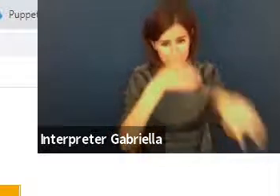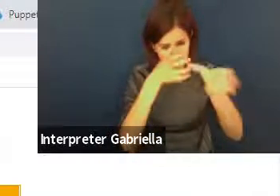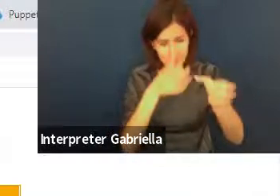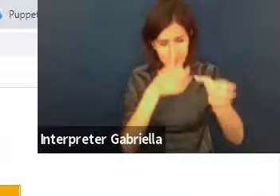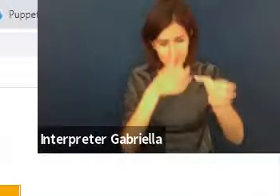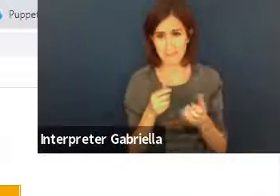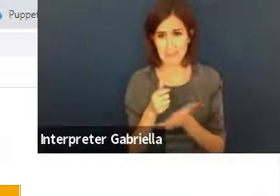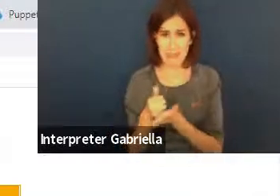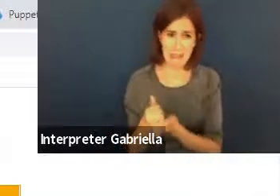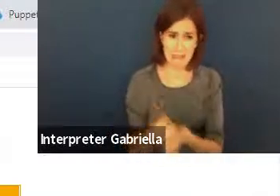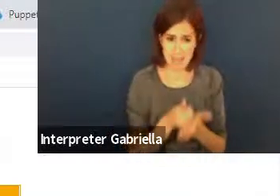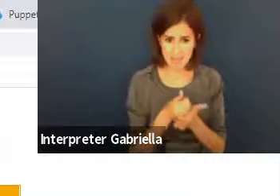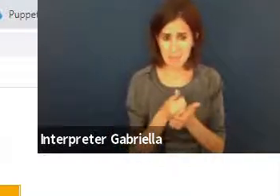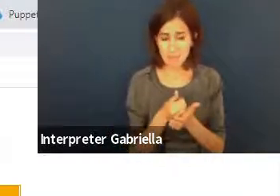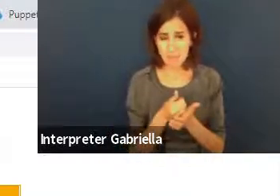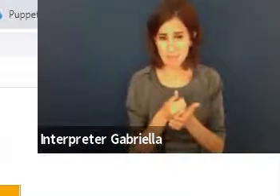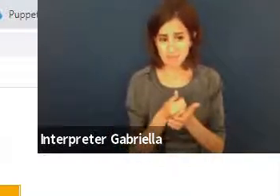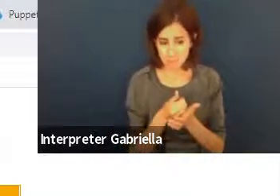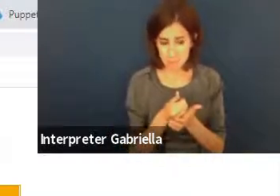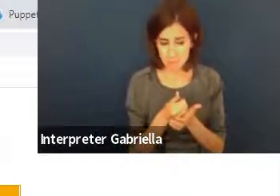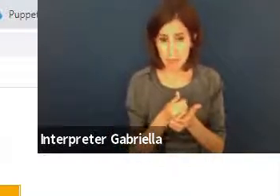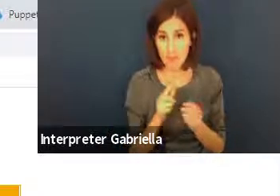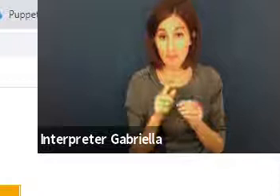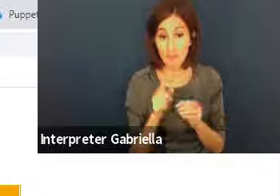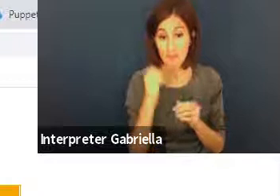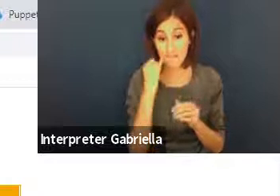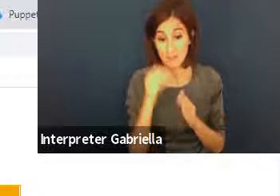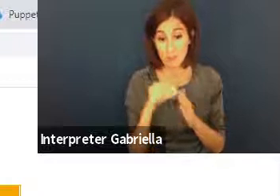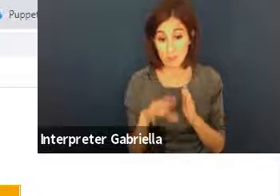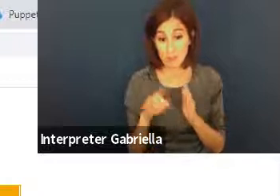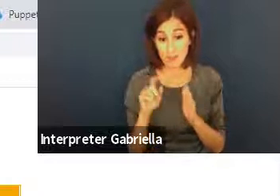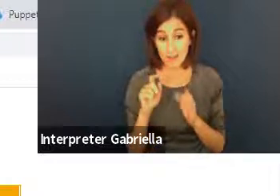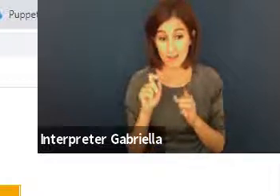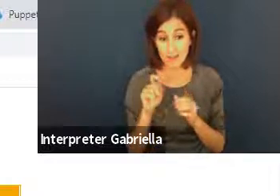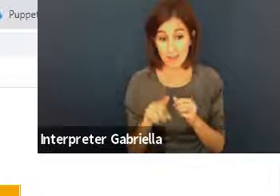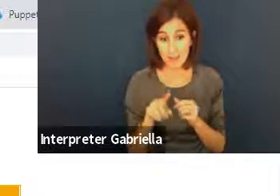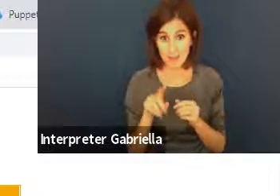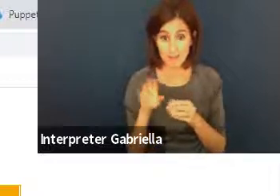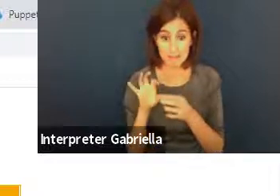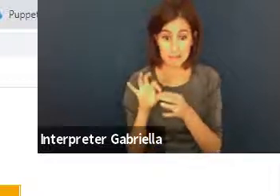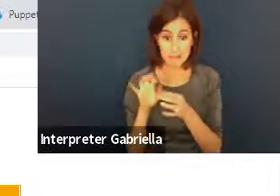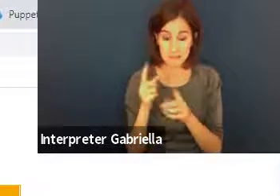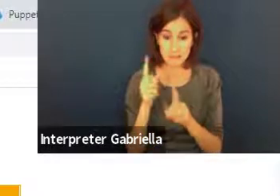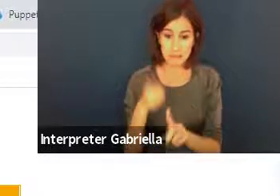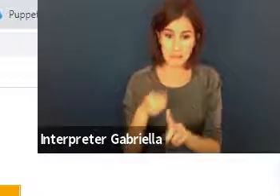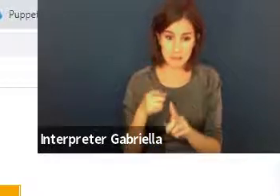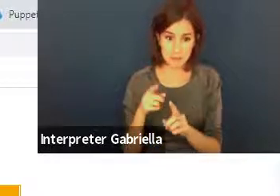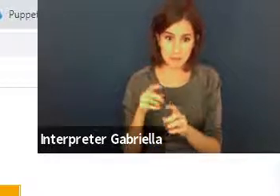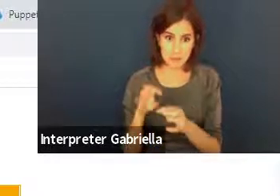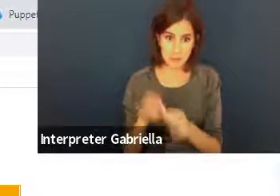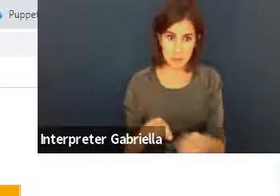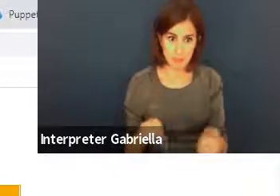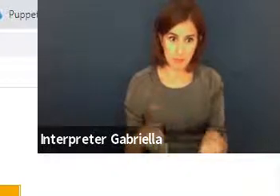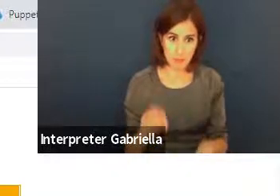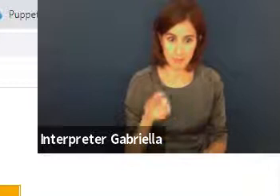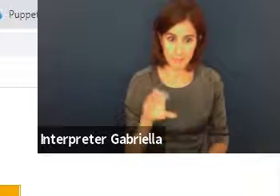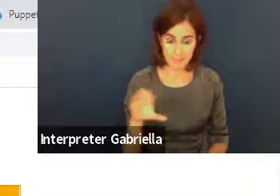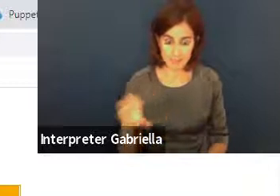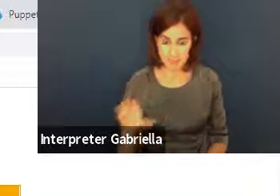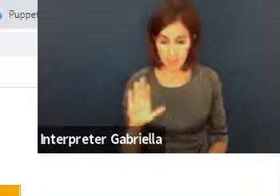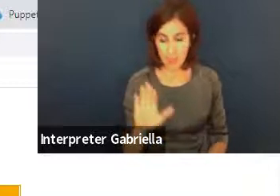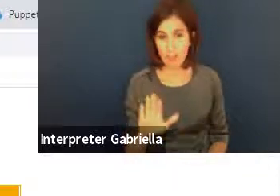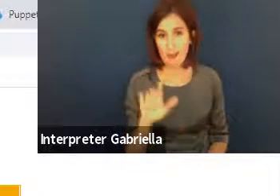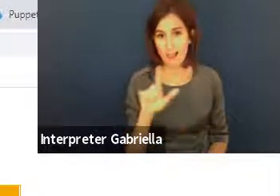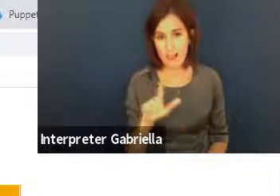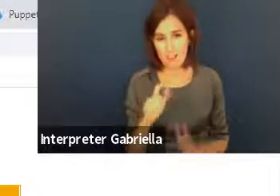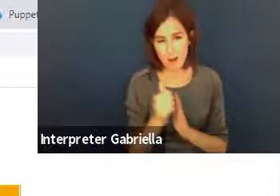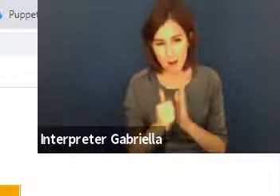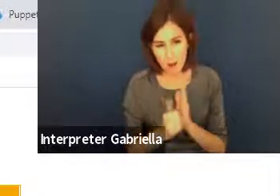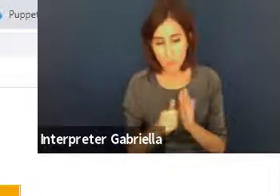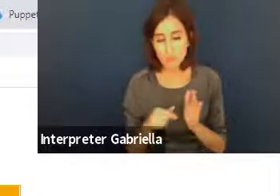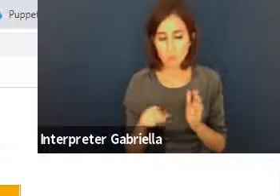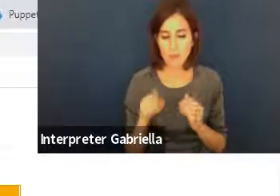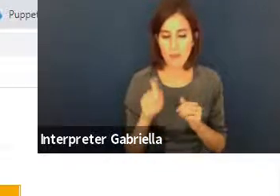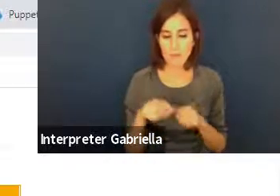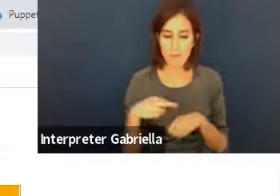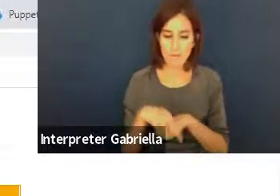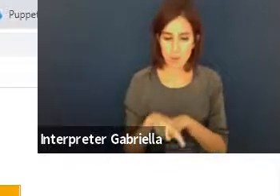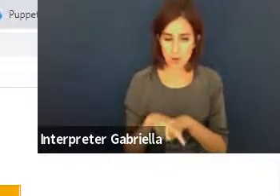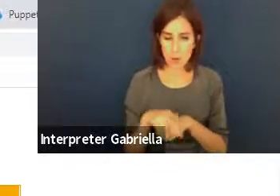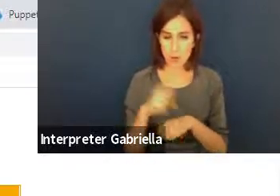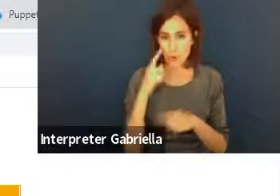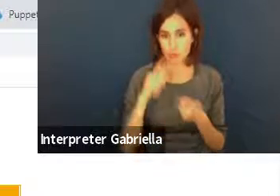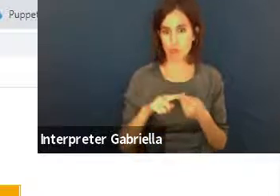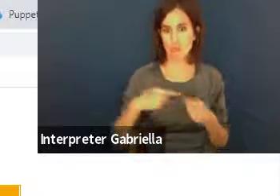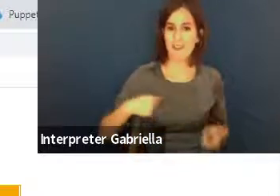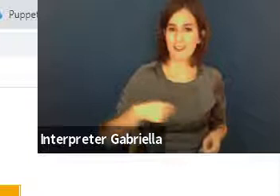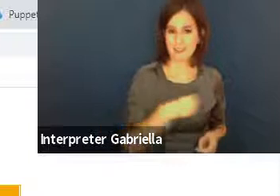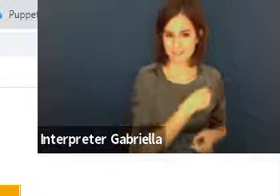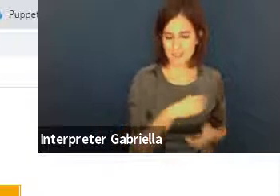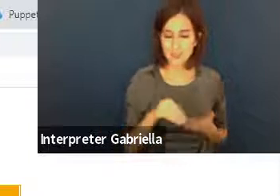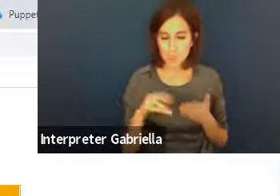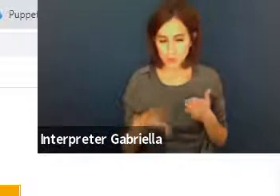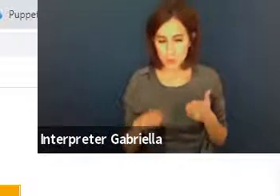Linda Kobashigawa: So, so students will they asked a question in chat and it's specific to something at FCC their library account, things like that. They'll have to refer them to us. And so the students will will eventually respond to them, but